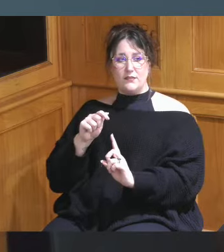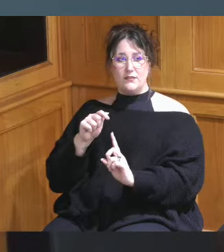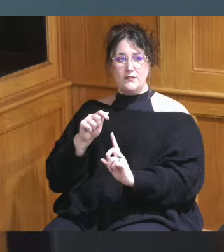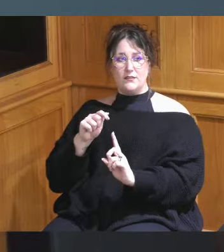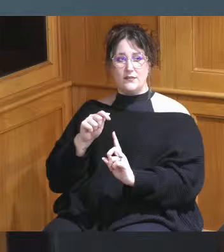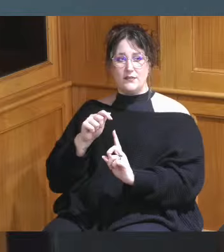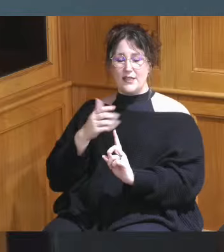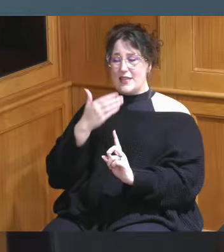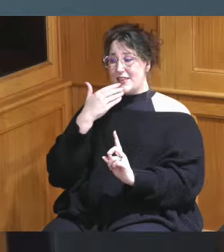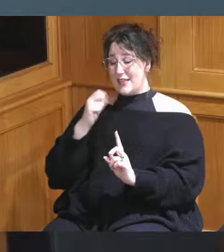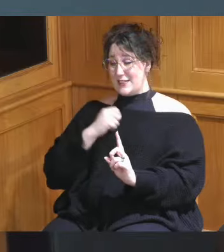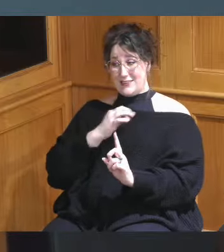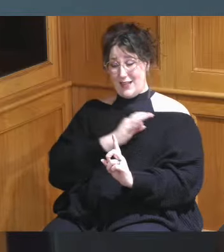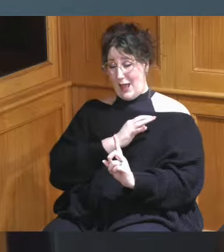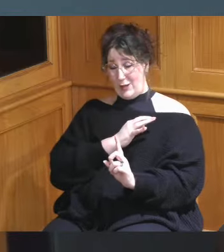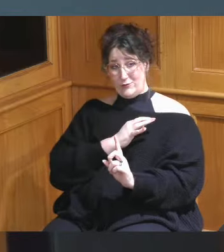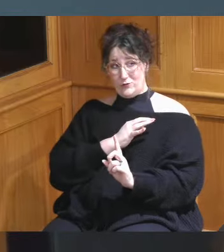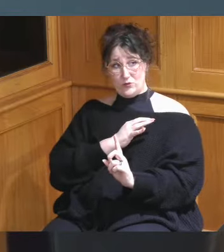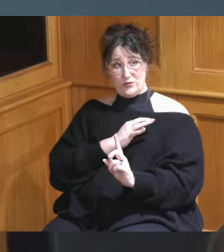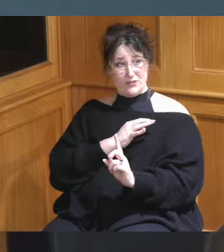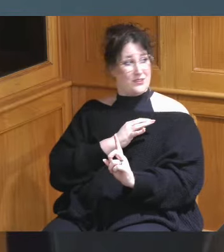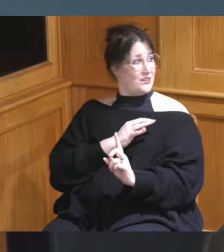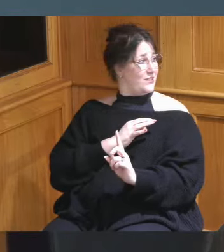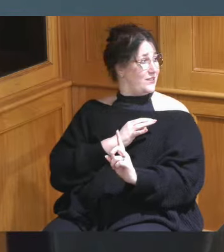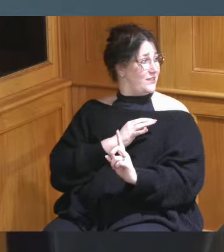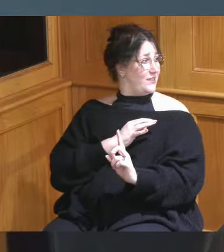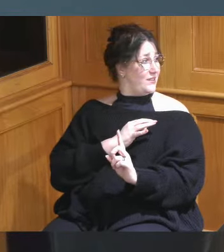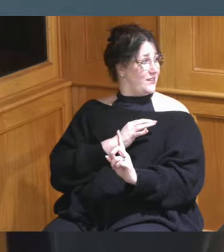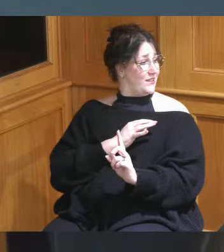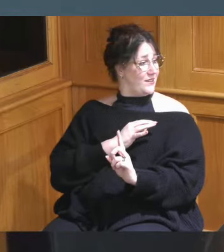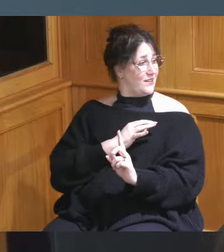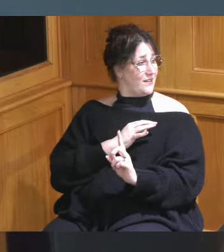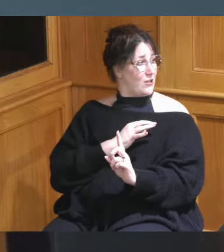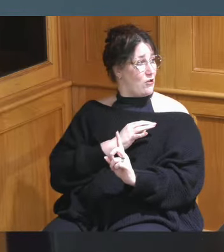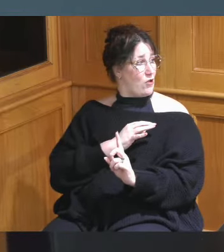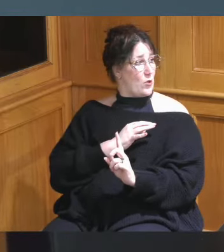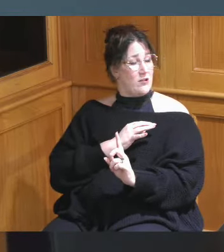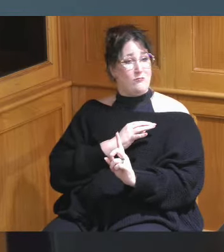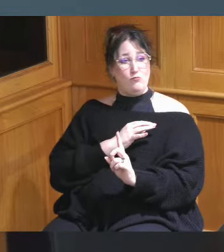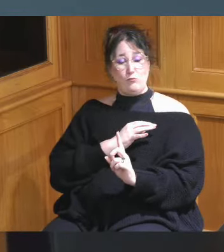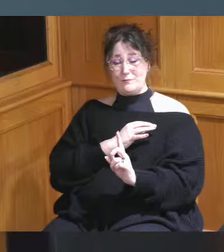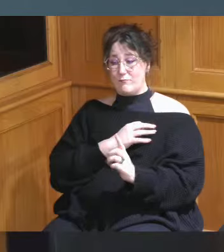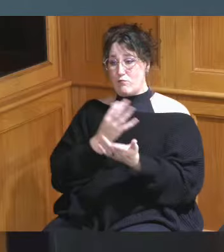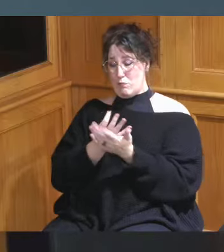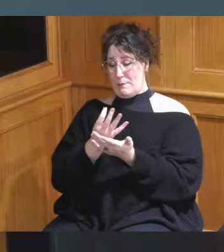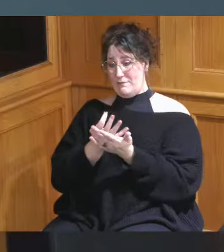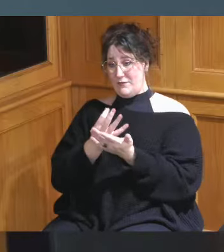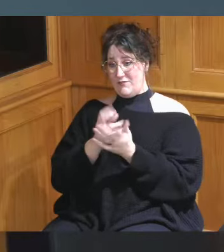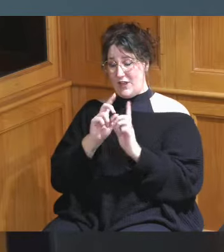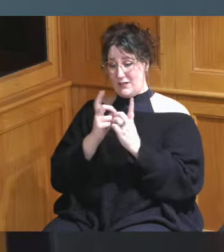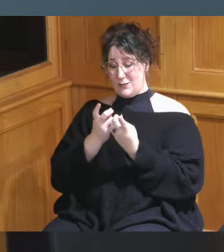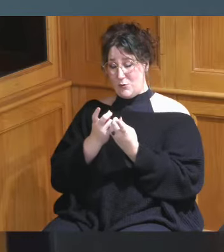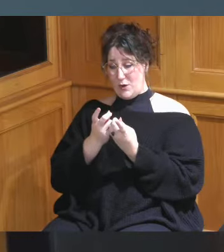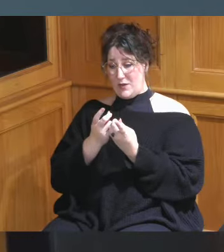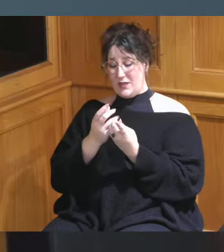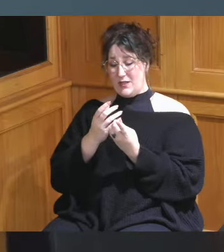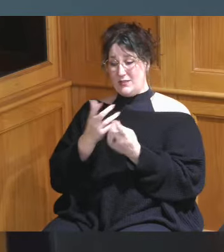staff and I I'll get it to you. Okay. staff and the finance department my colleagues for all